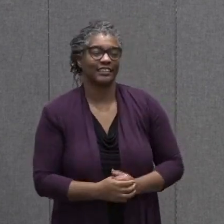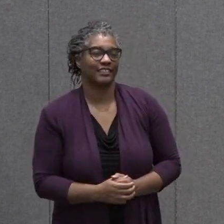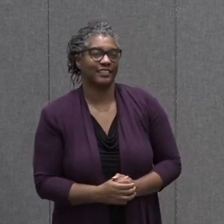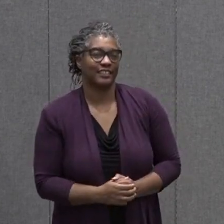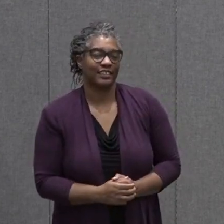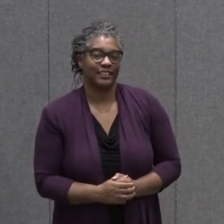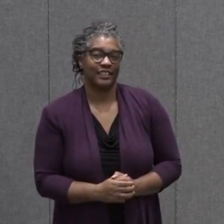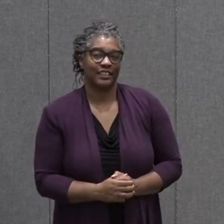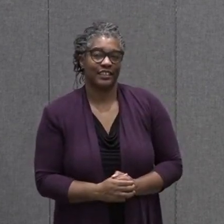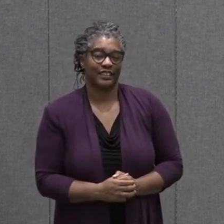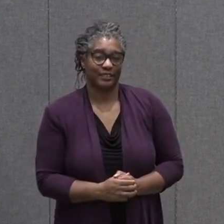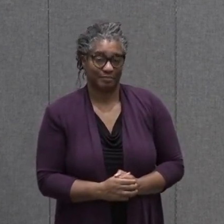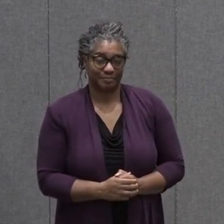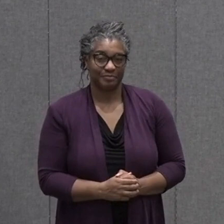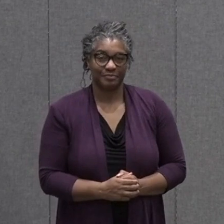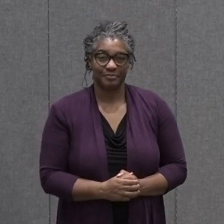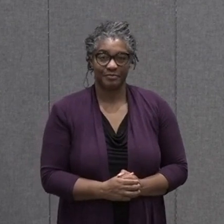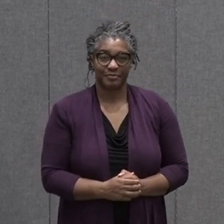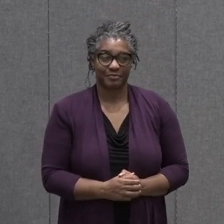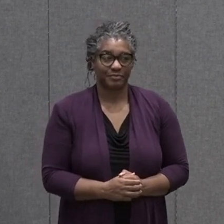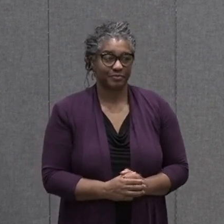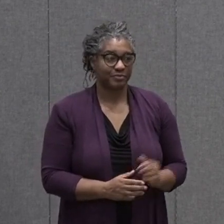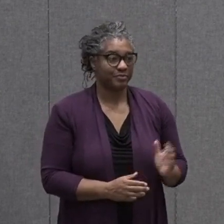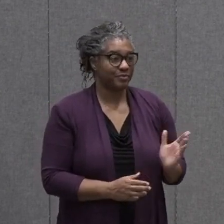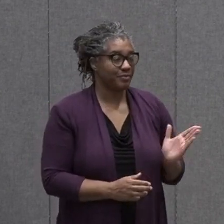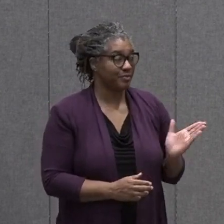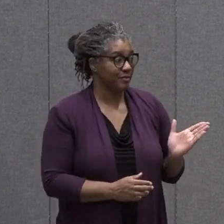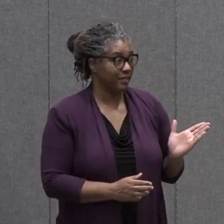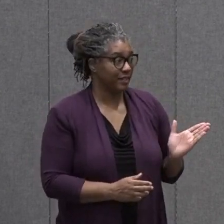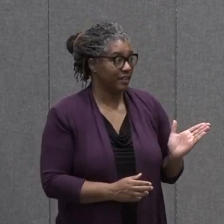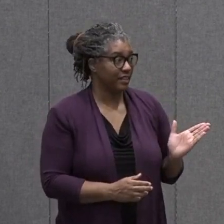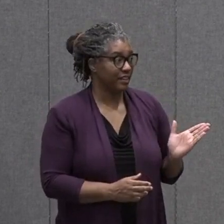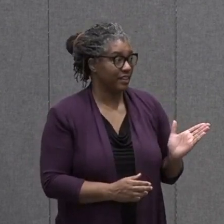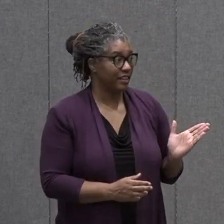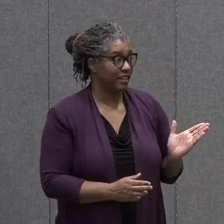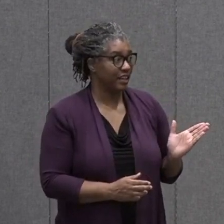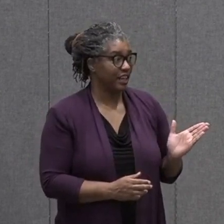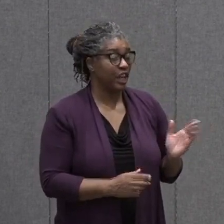We know it starts with sh. What was our vowel sound?